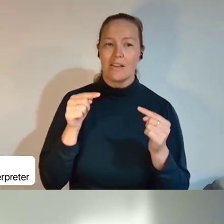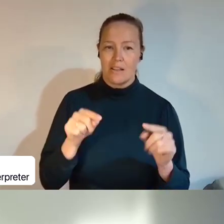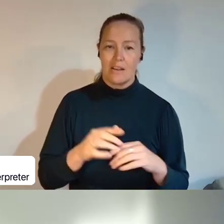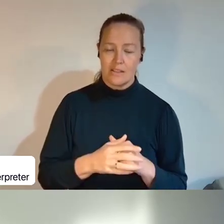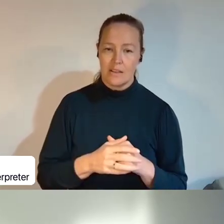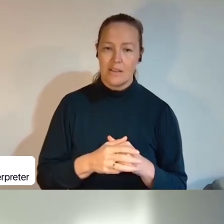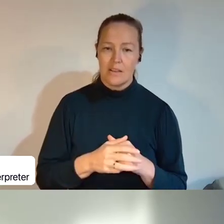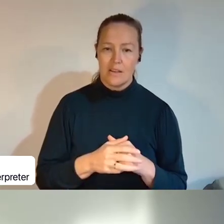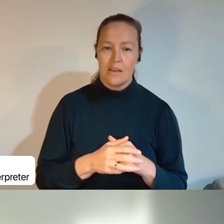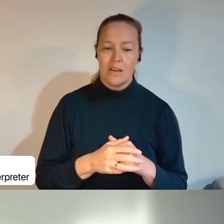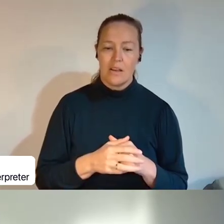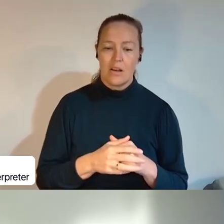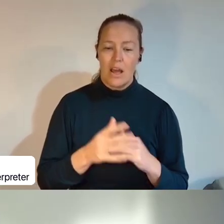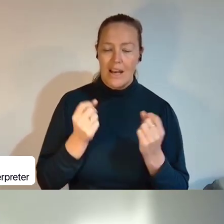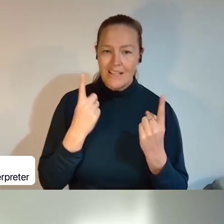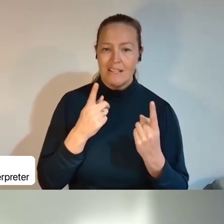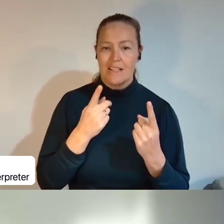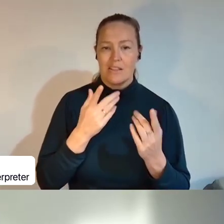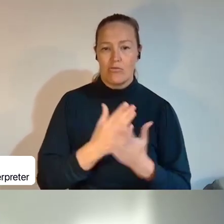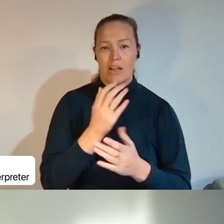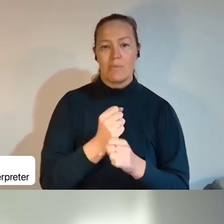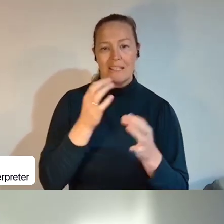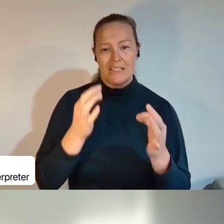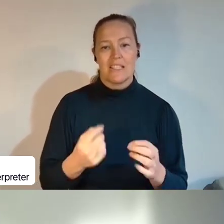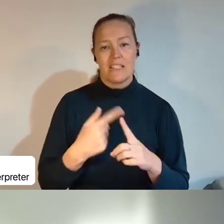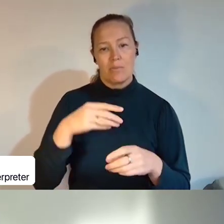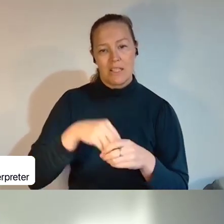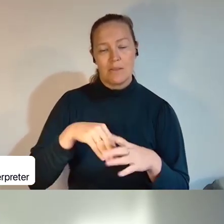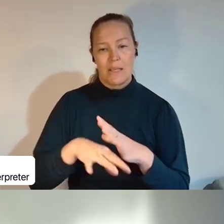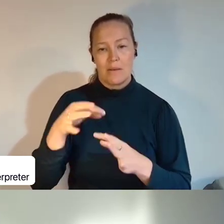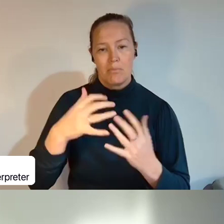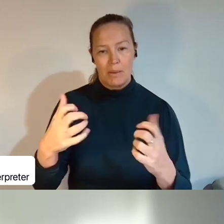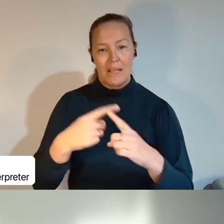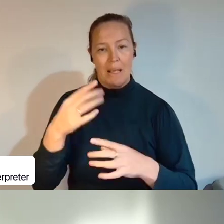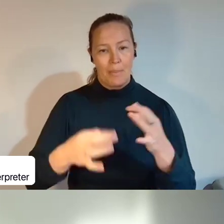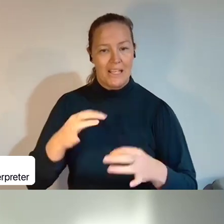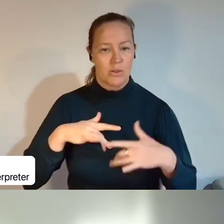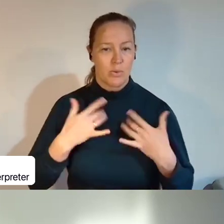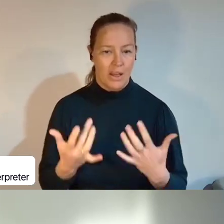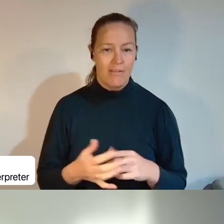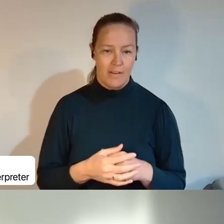right to make decisions and to participate in public and political life. Taken together,